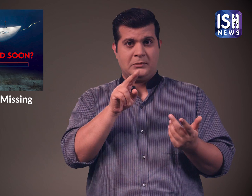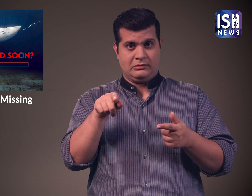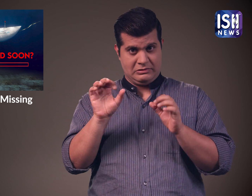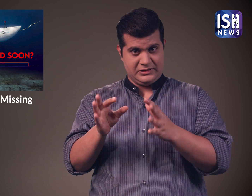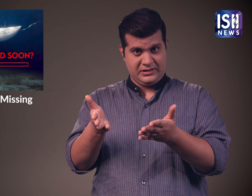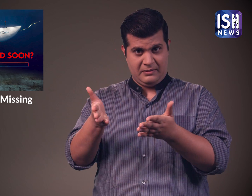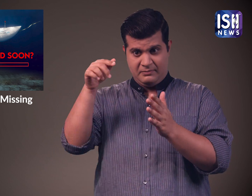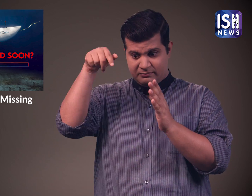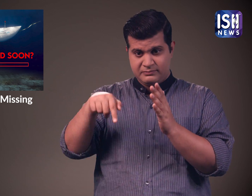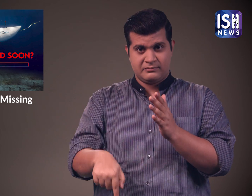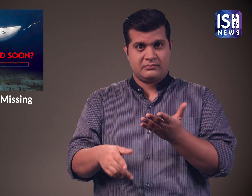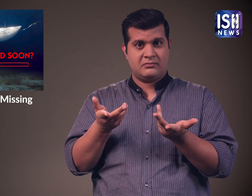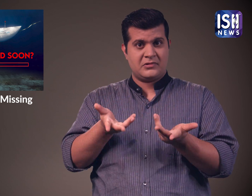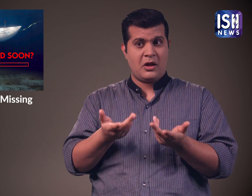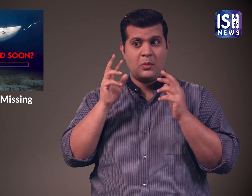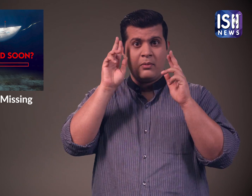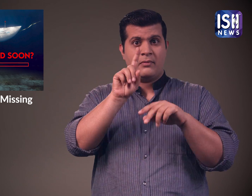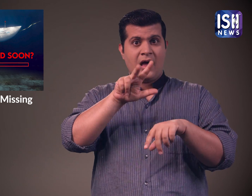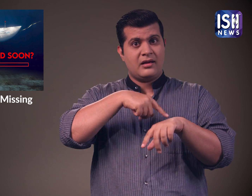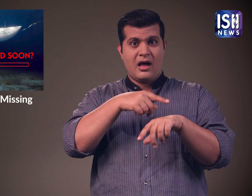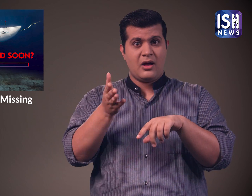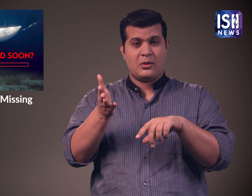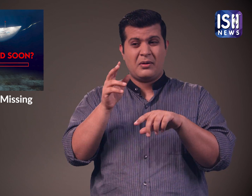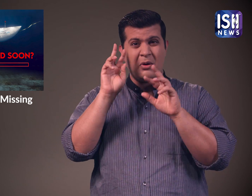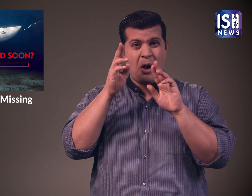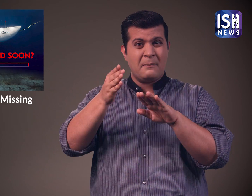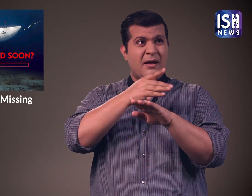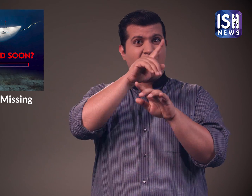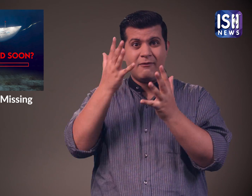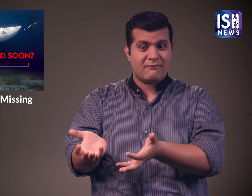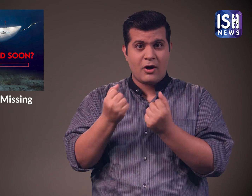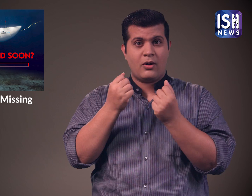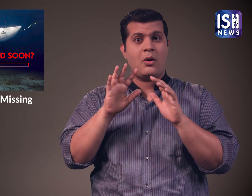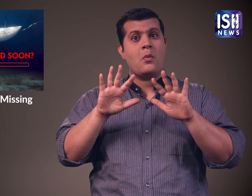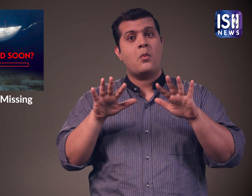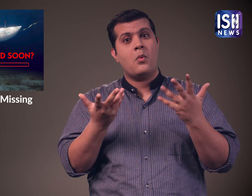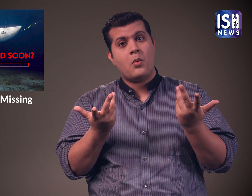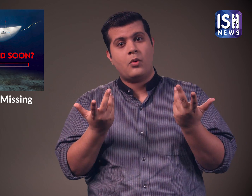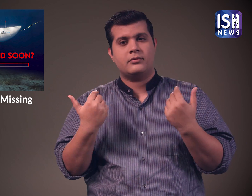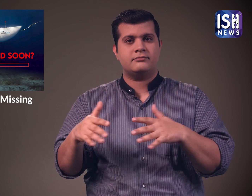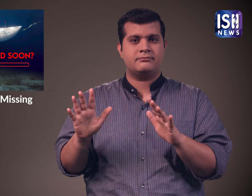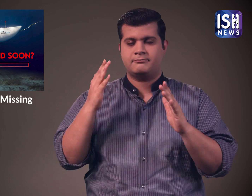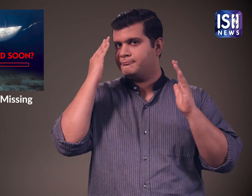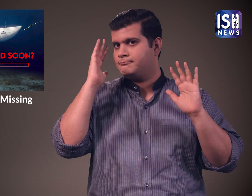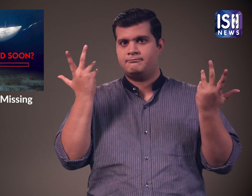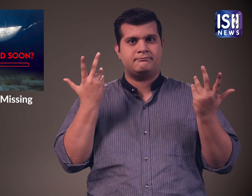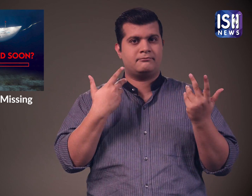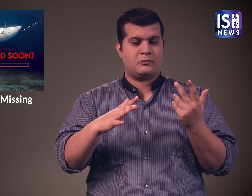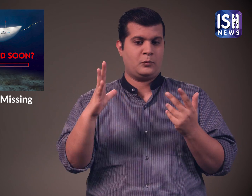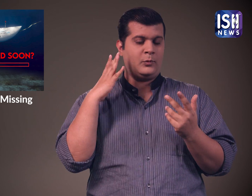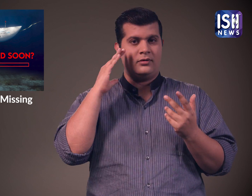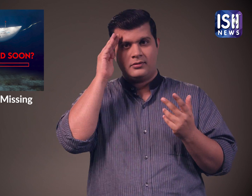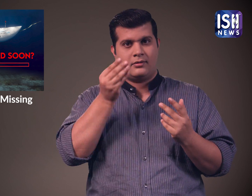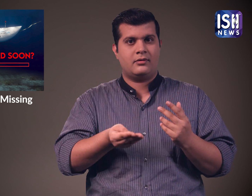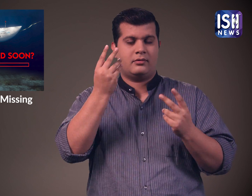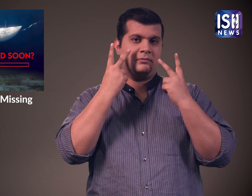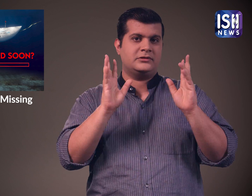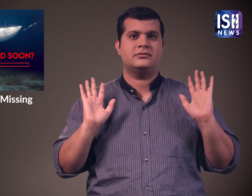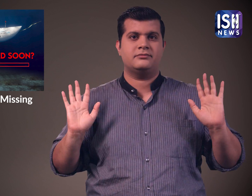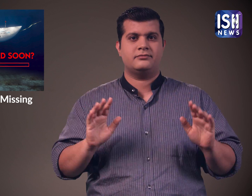Hope the Titan is rescued in 18 hours, otherwise we will have to wait for further updates.